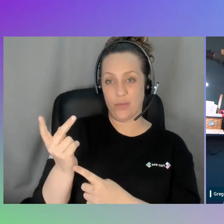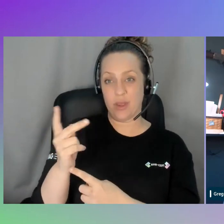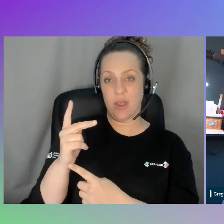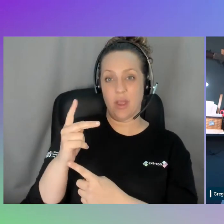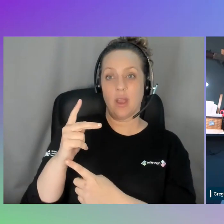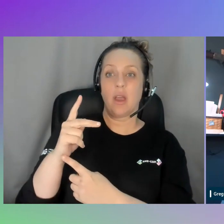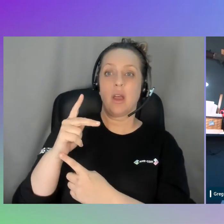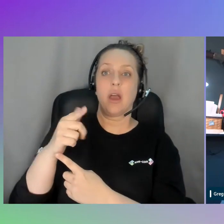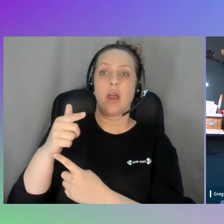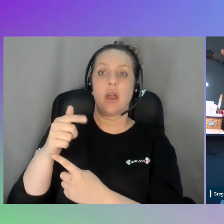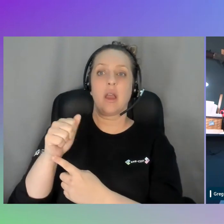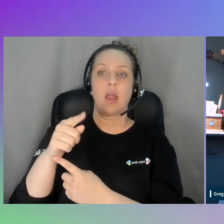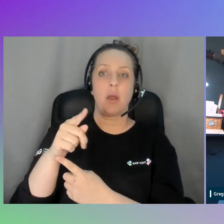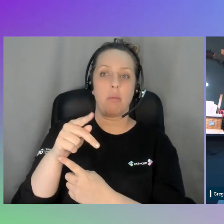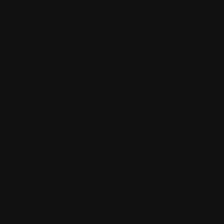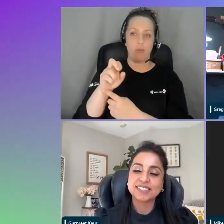to you. I've got Gurpreet Kaur from Mastercard and I've got Mike